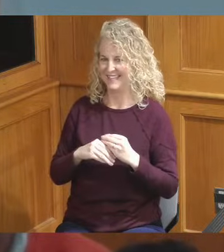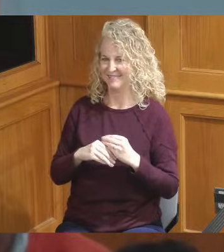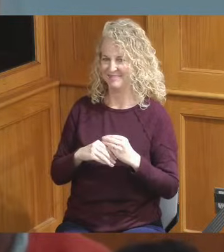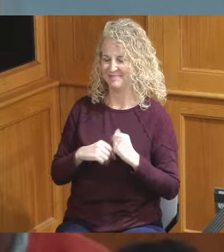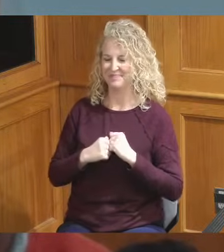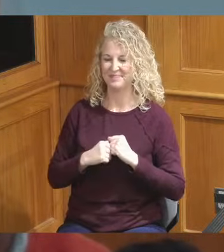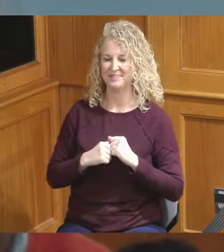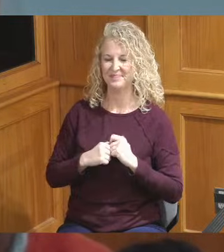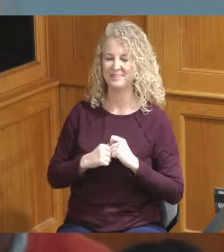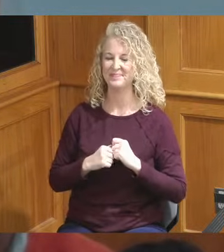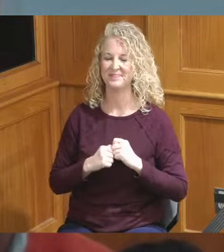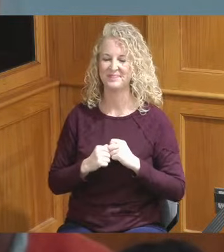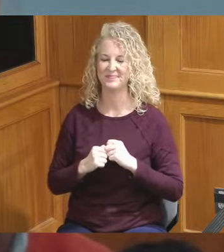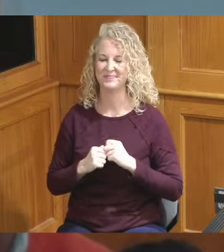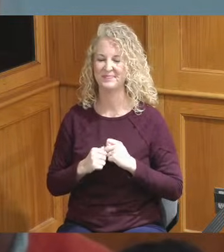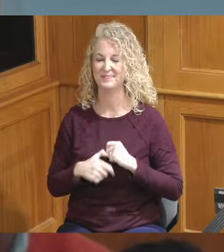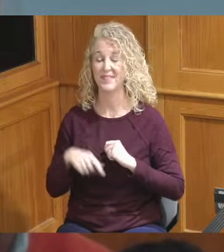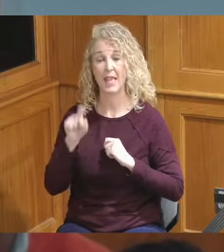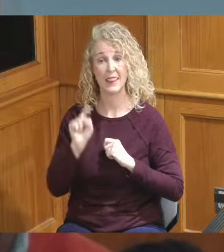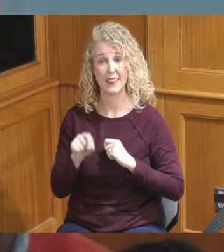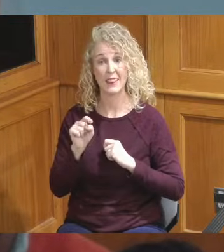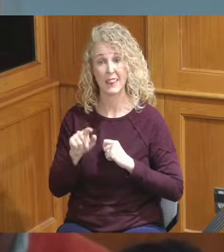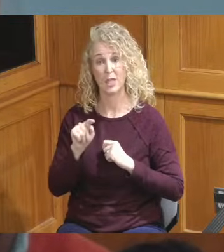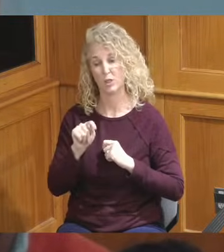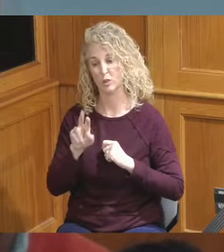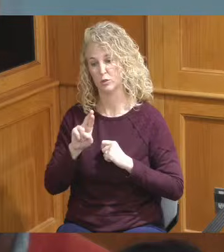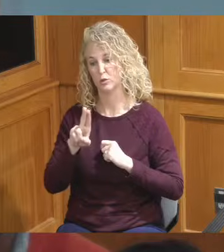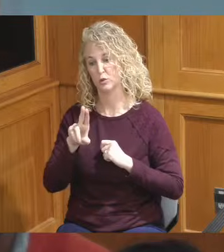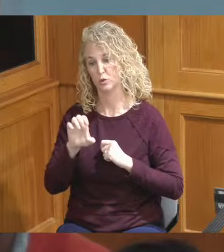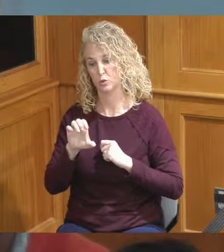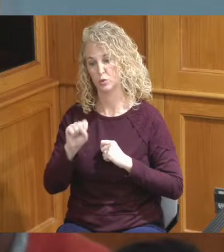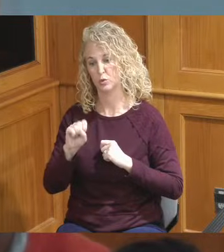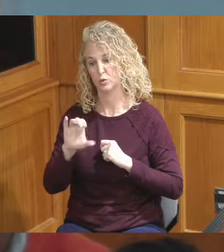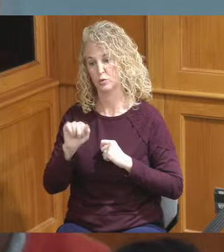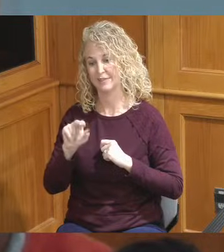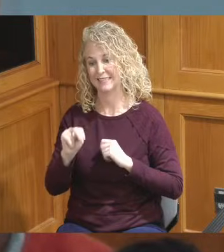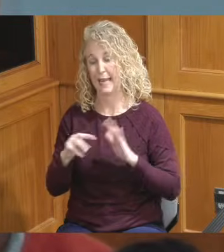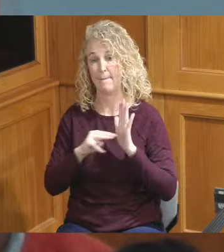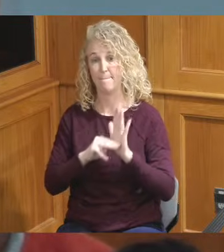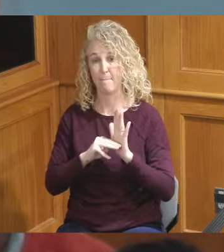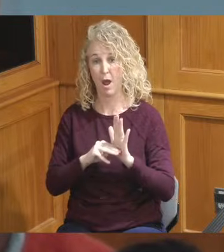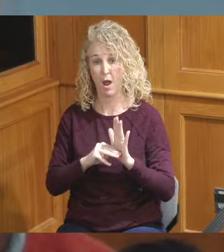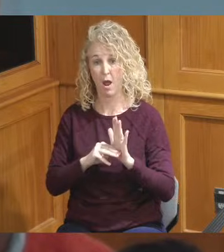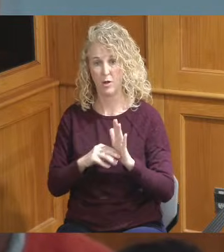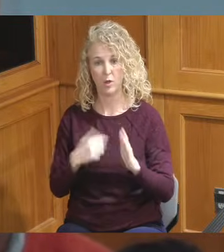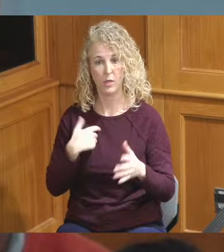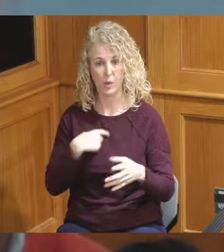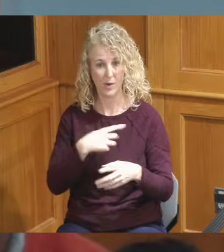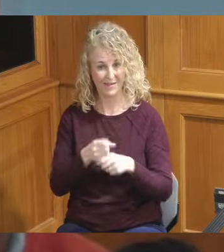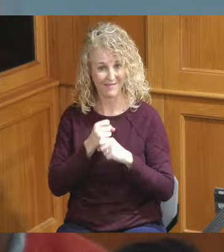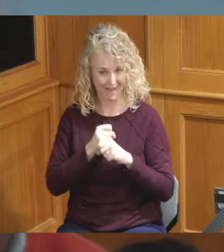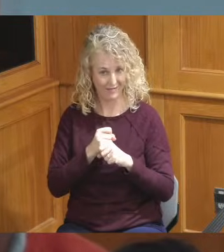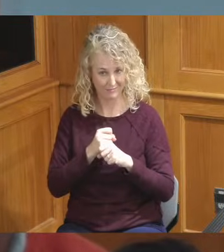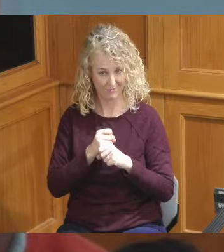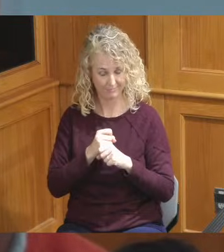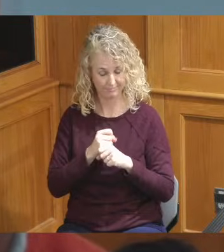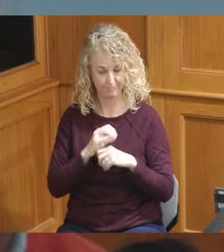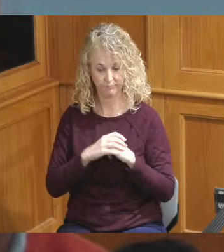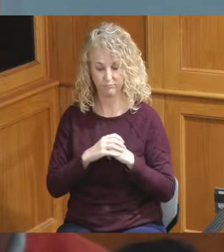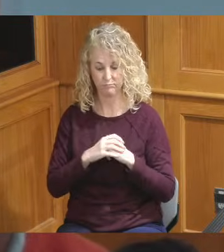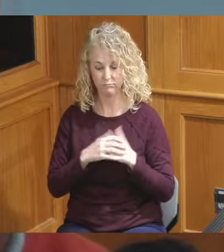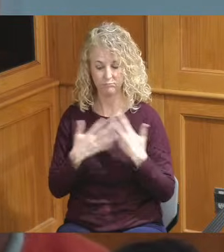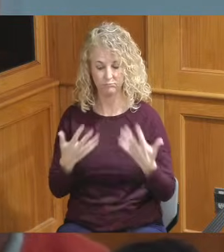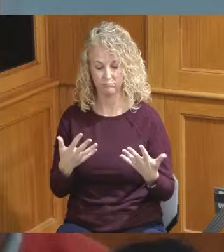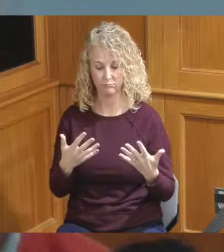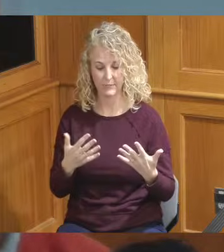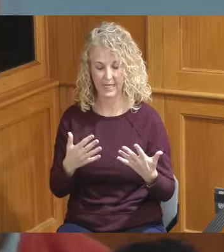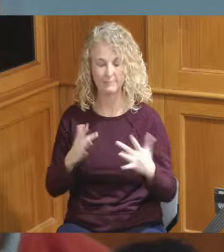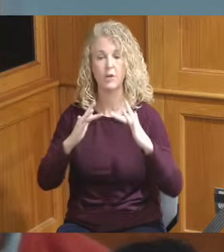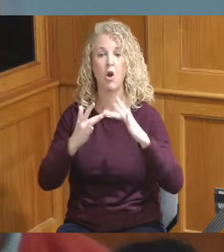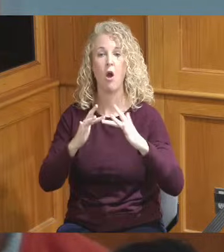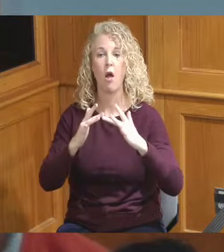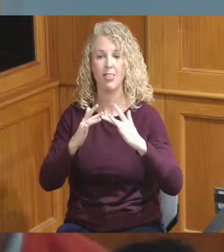is this the the true scanning model that will come from this from this digital imaging of the